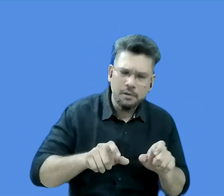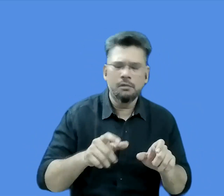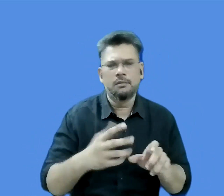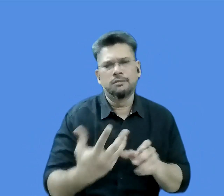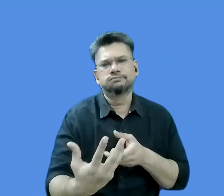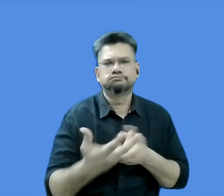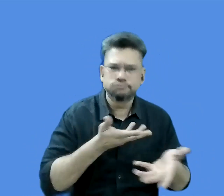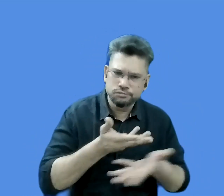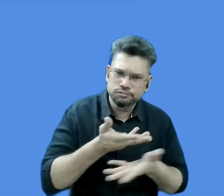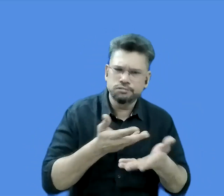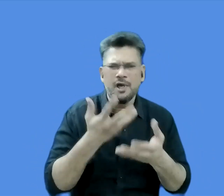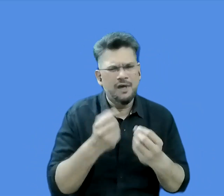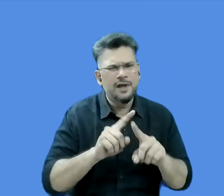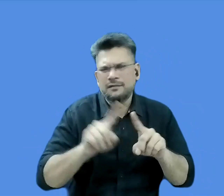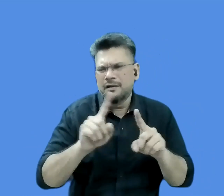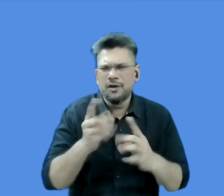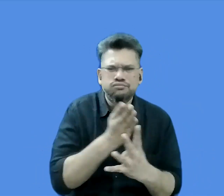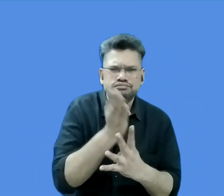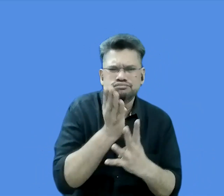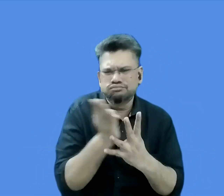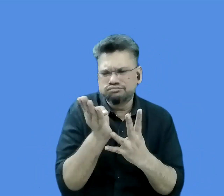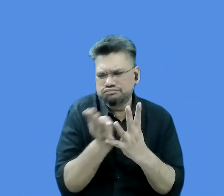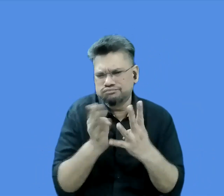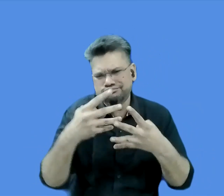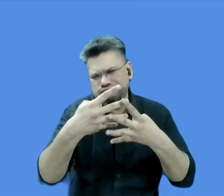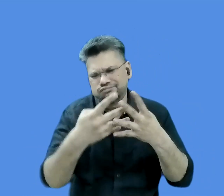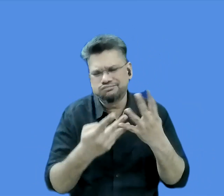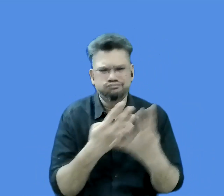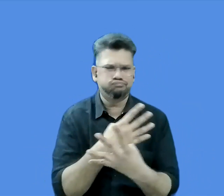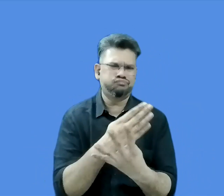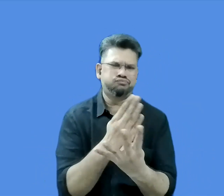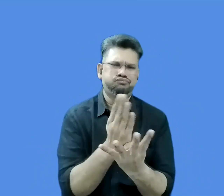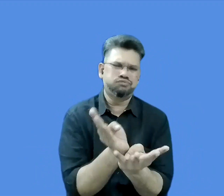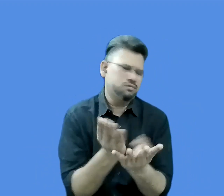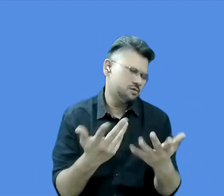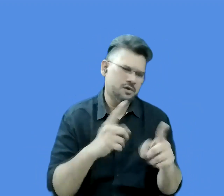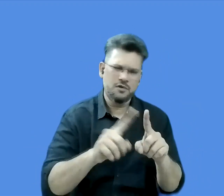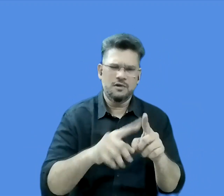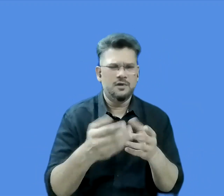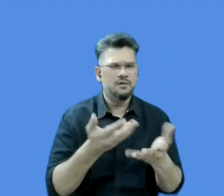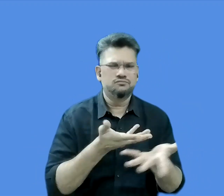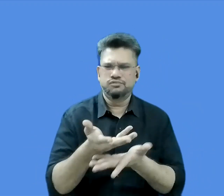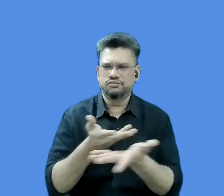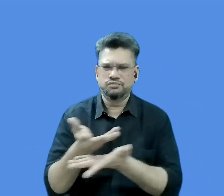CBM, we have done our advisory work, working with organizations of Persons with Disabilities, that's in different way, I don't know, Tom,